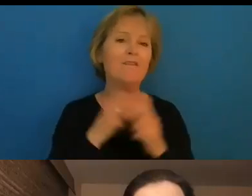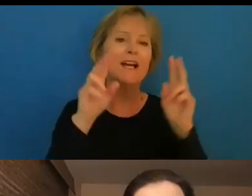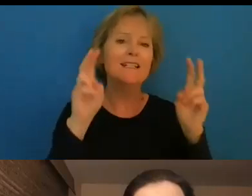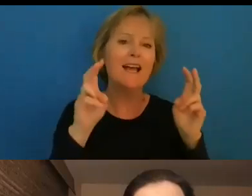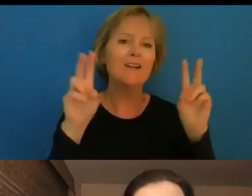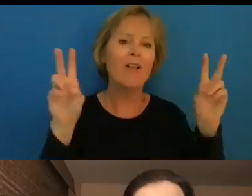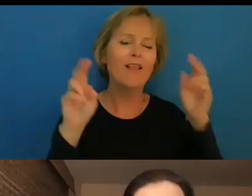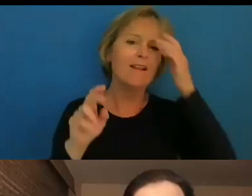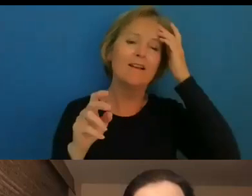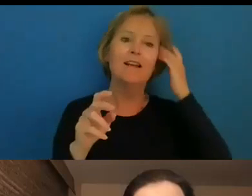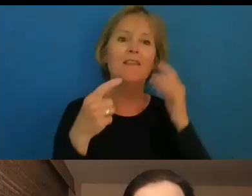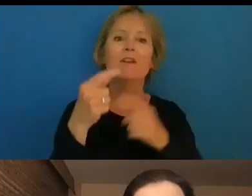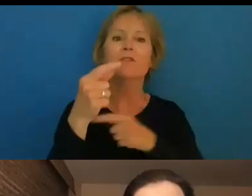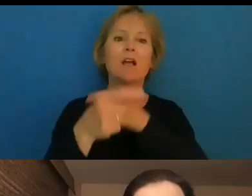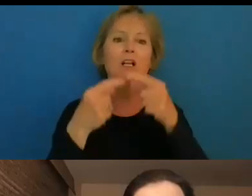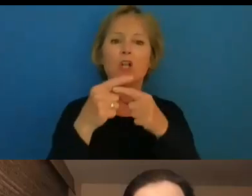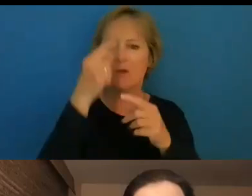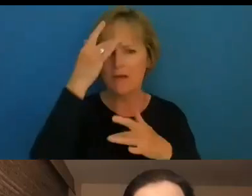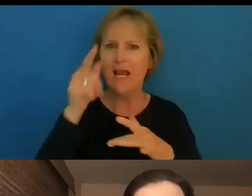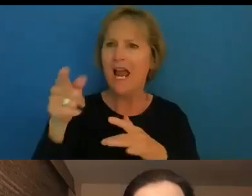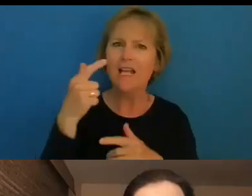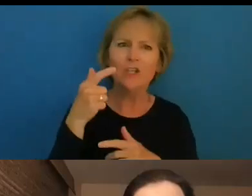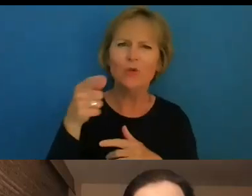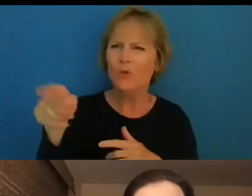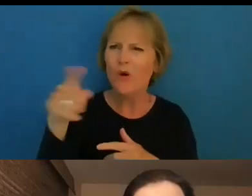"There's a global pandemic and you chuckle fucks are still being fatphobic."